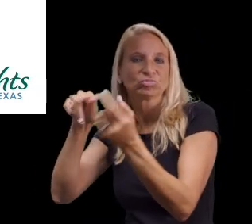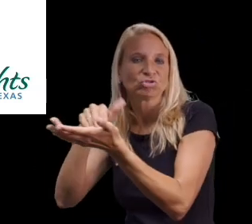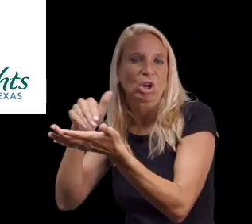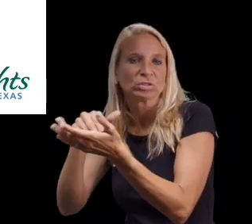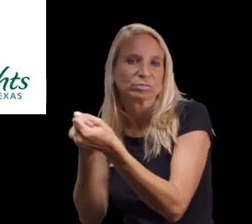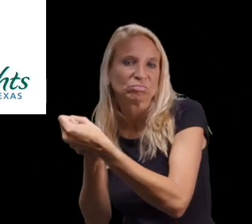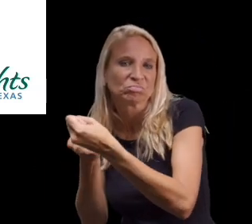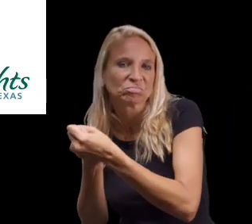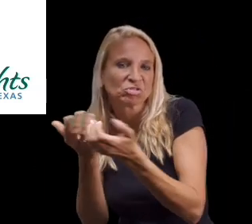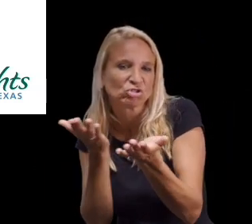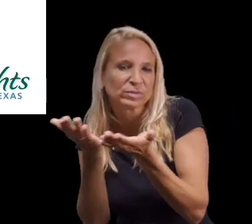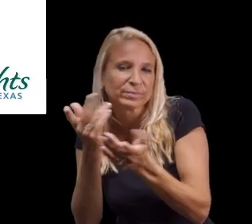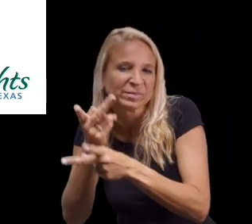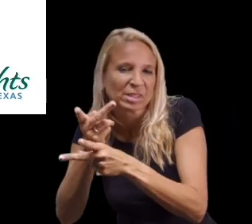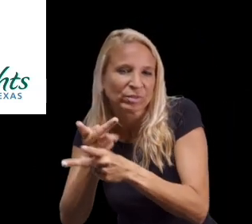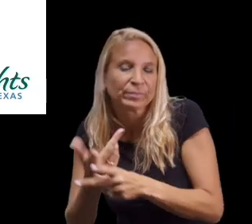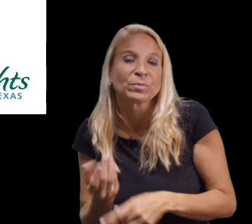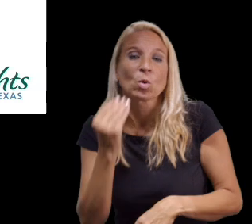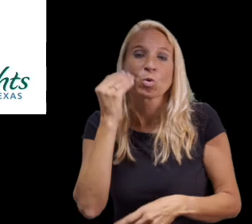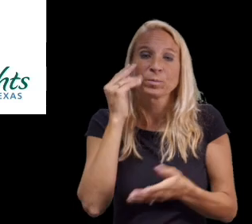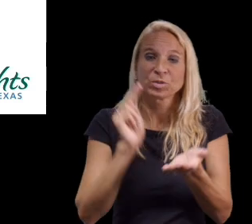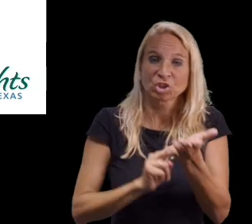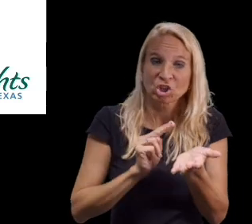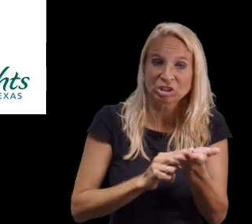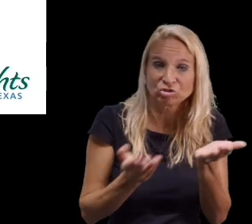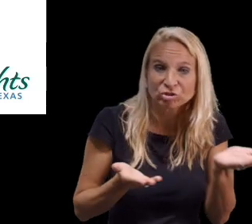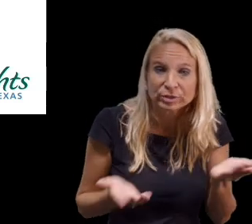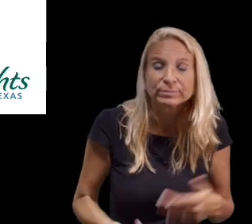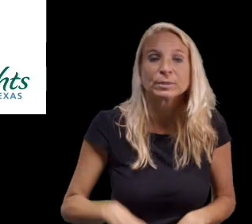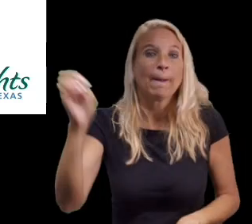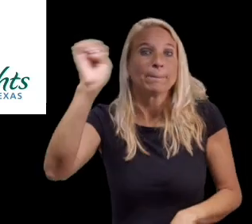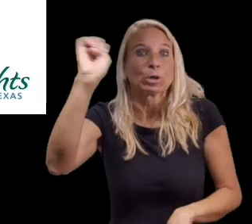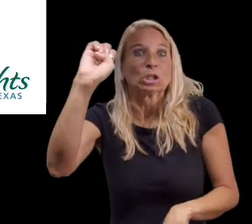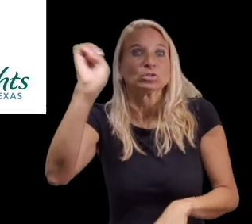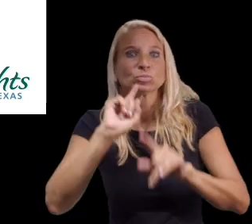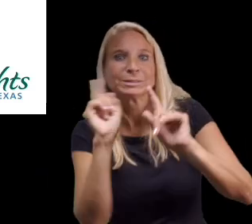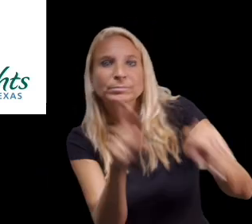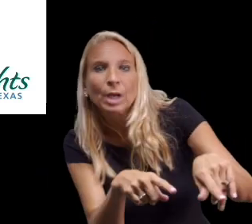home nursing services, emergency response services,